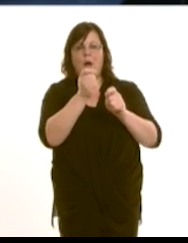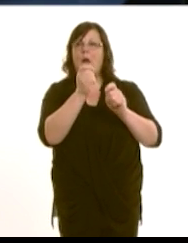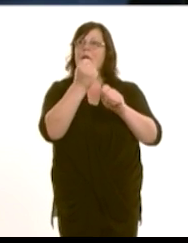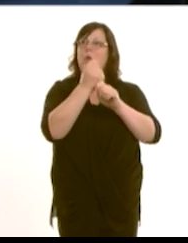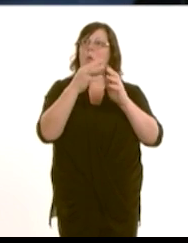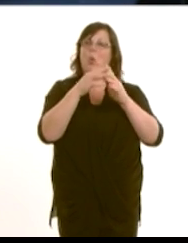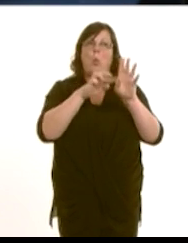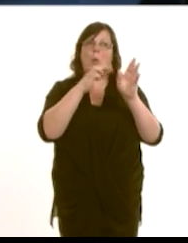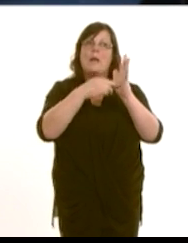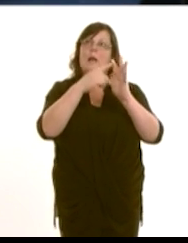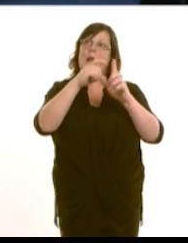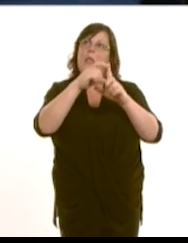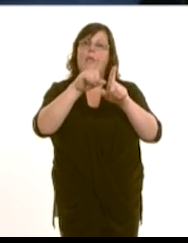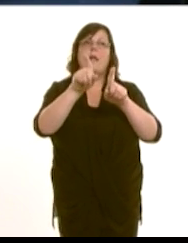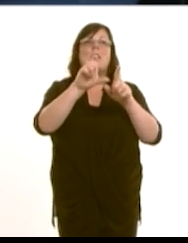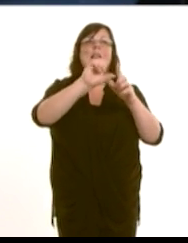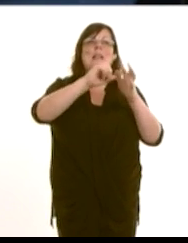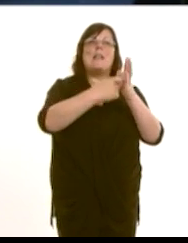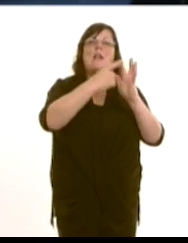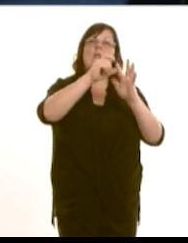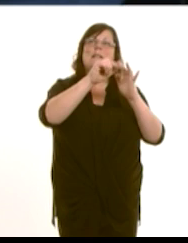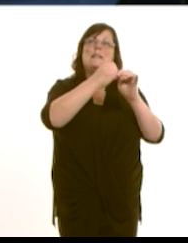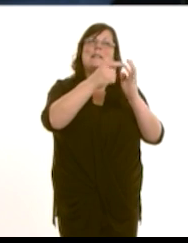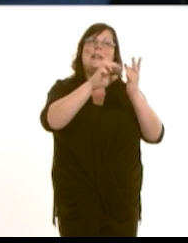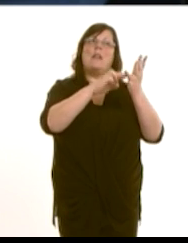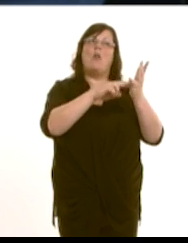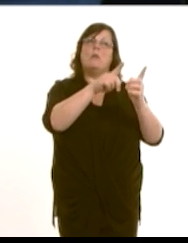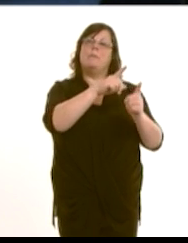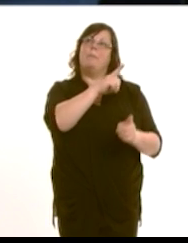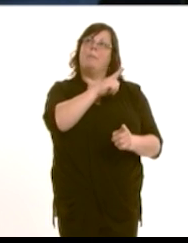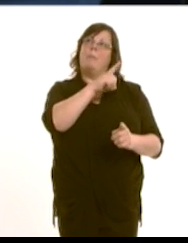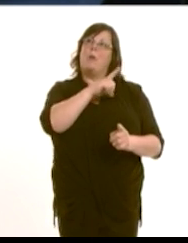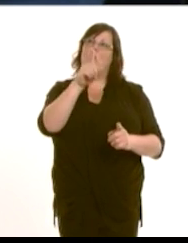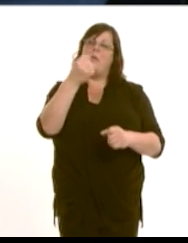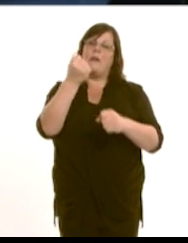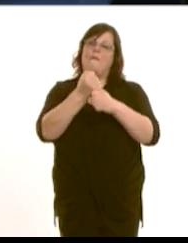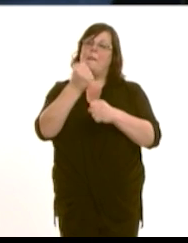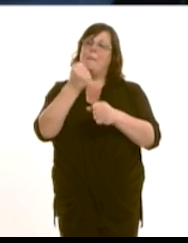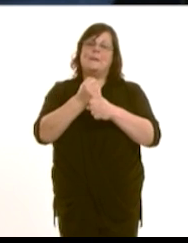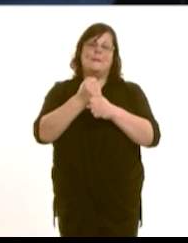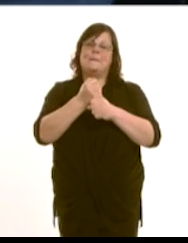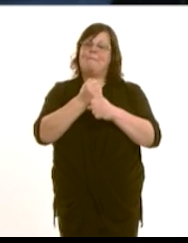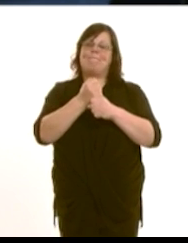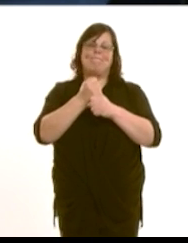There is great uncertainty in the field after the Government failed to commit to funding